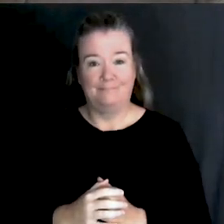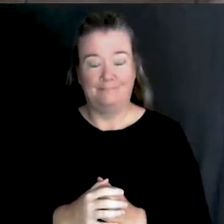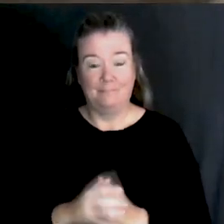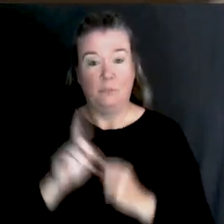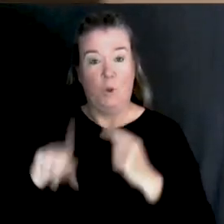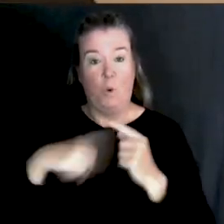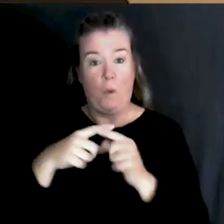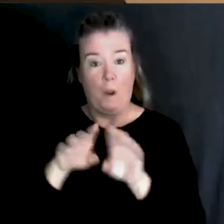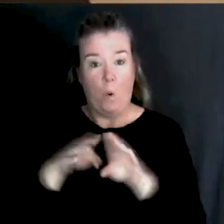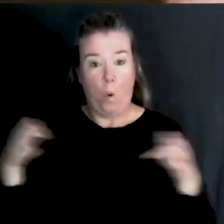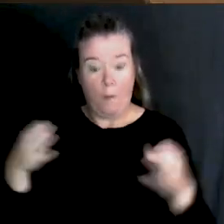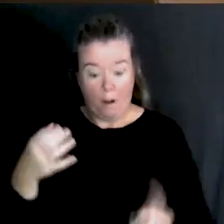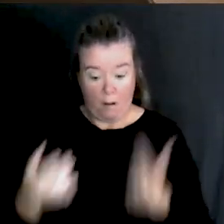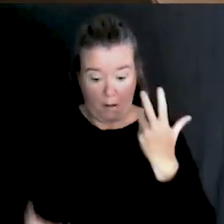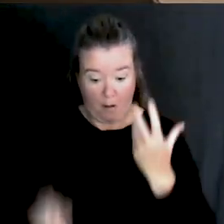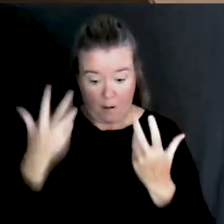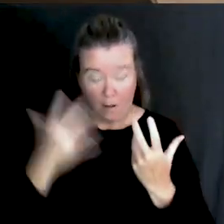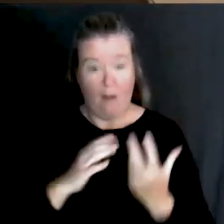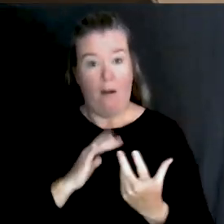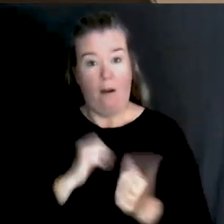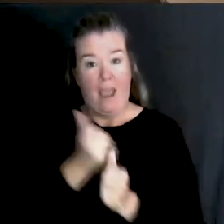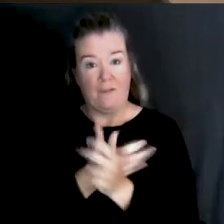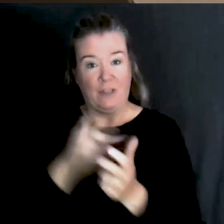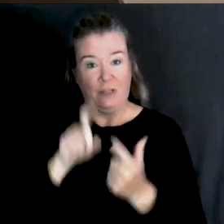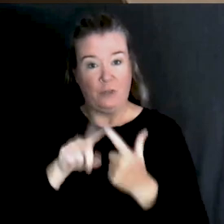When you open it, you will find everything you need to get started.